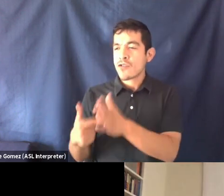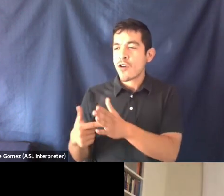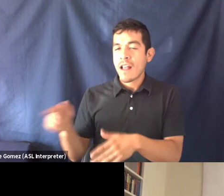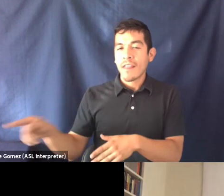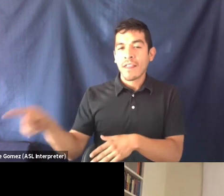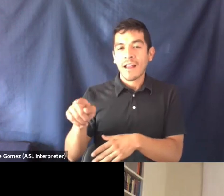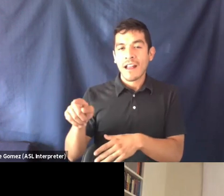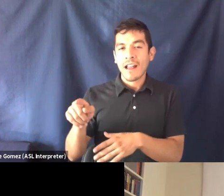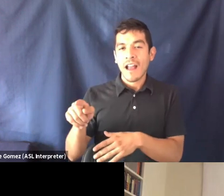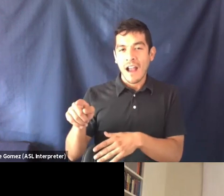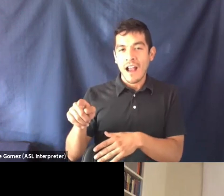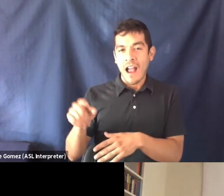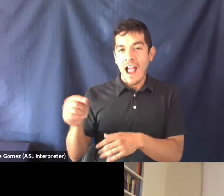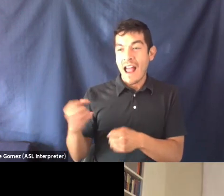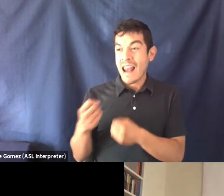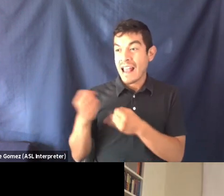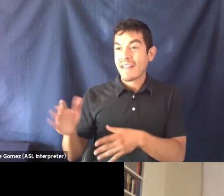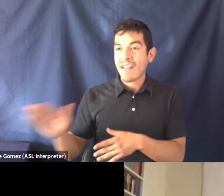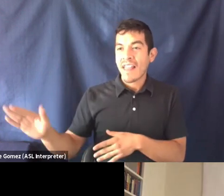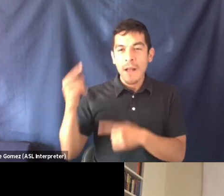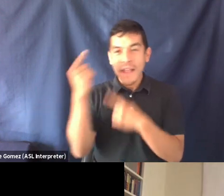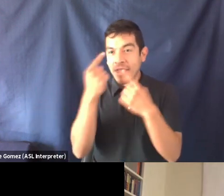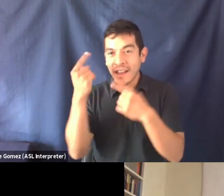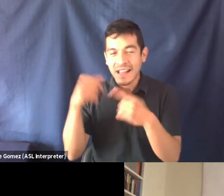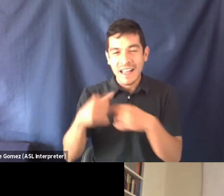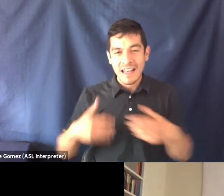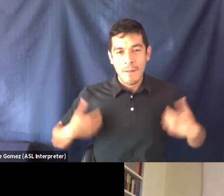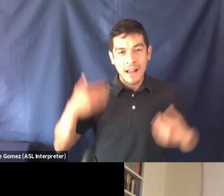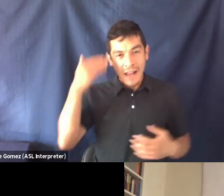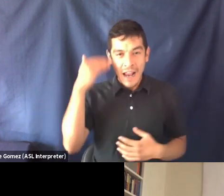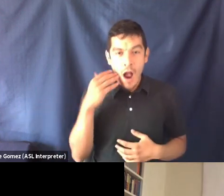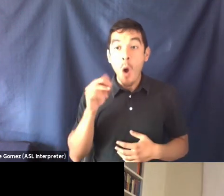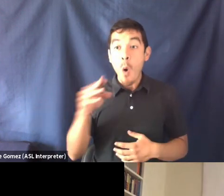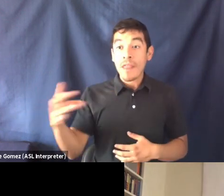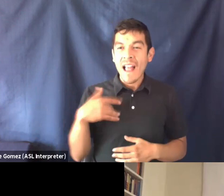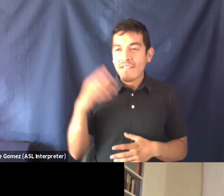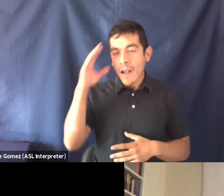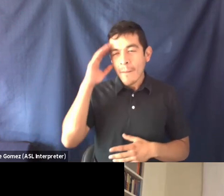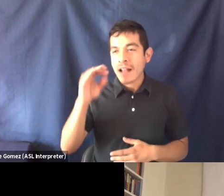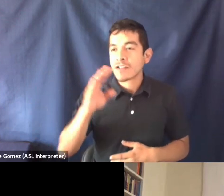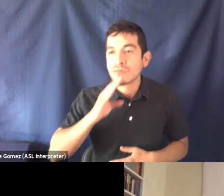and the thoughts that are going on in like the monkey's head or whatever, or they have the constant narration but there's others